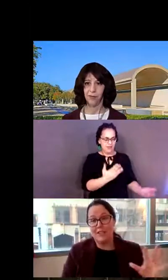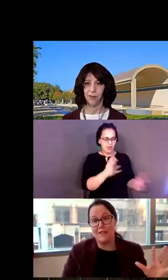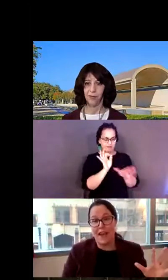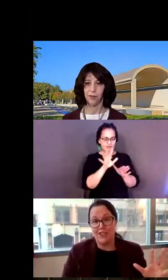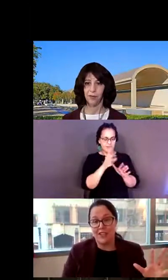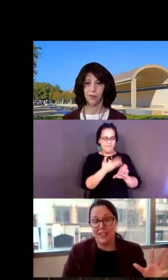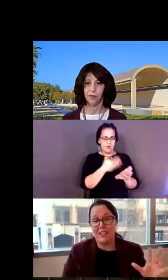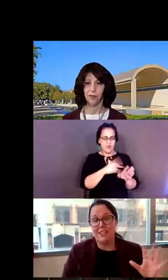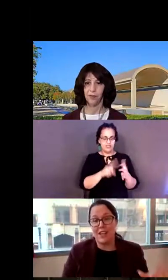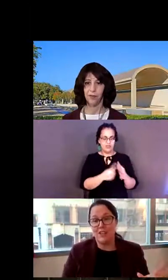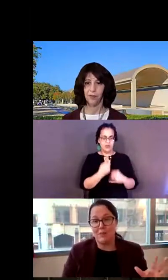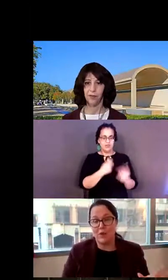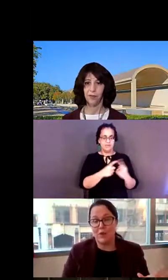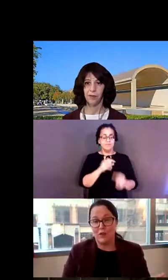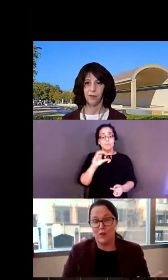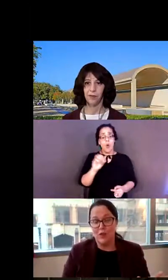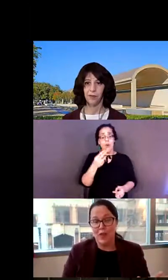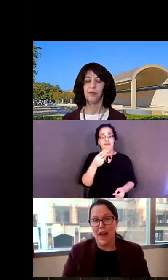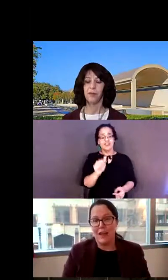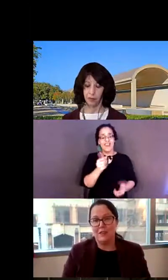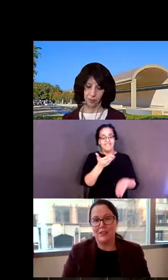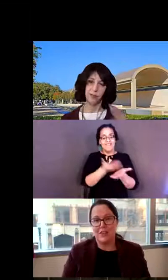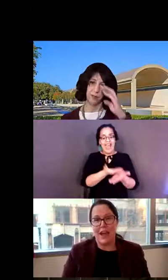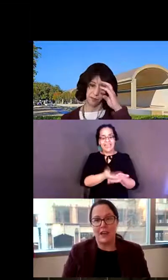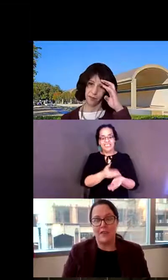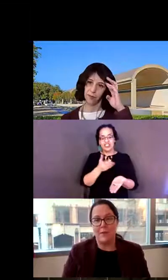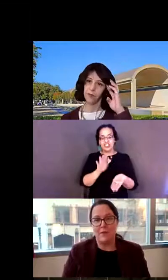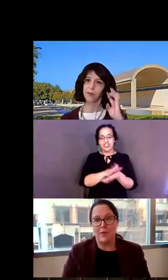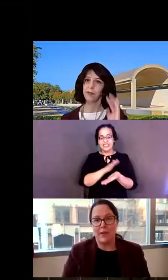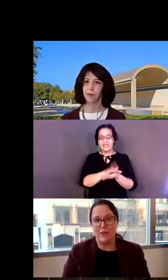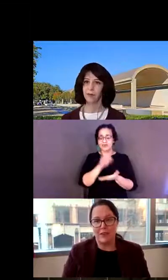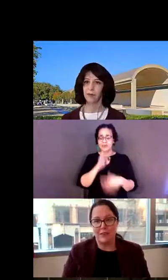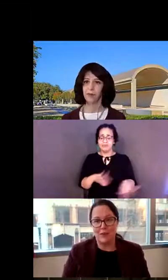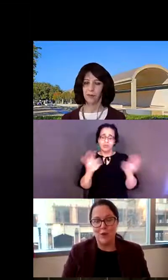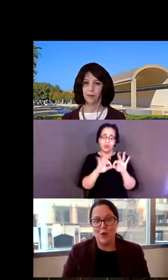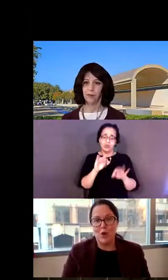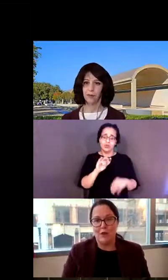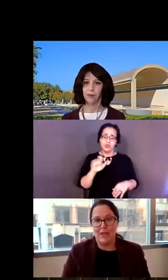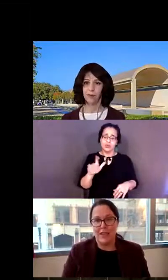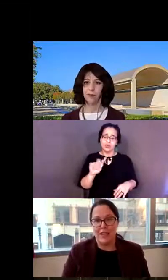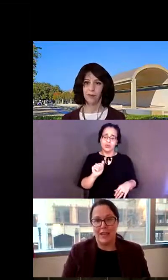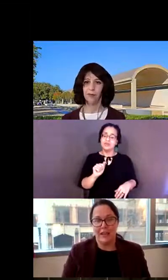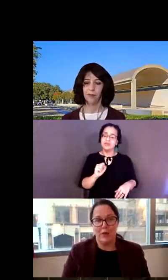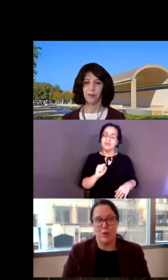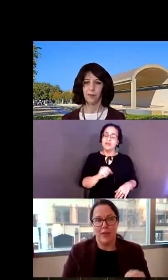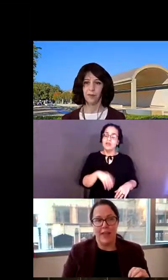fact sheet is such an important tool. I have lost track of how many people I've talked to